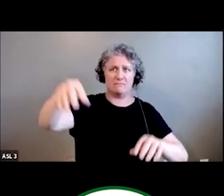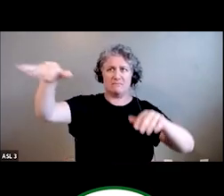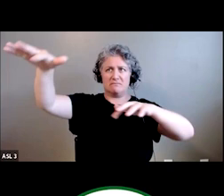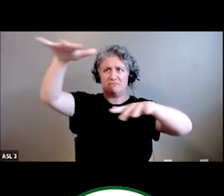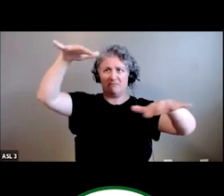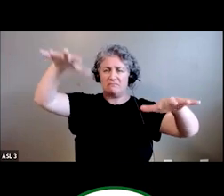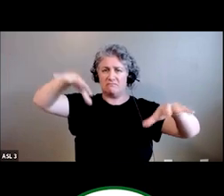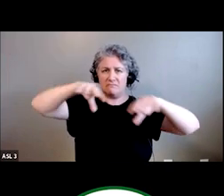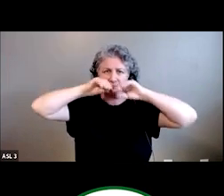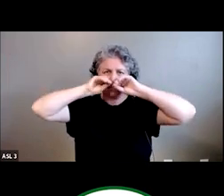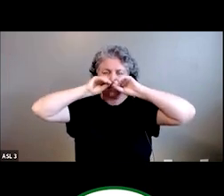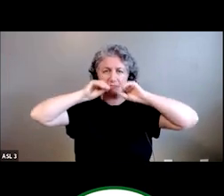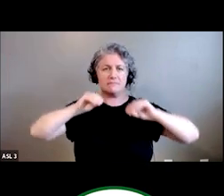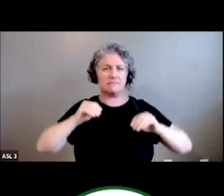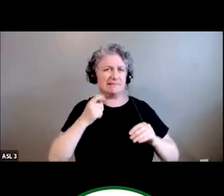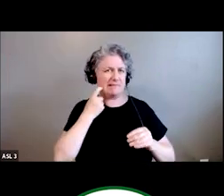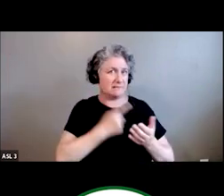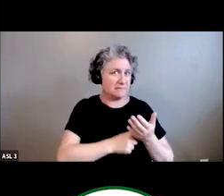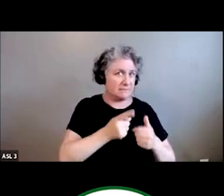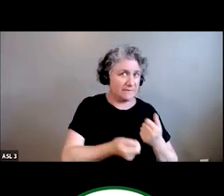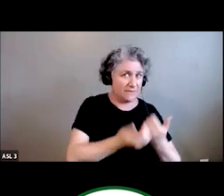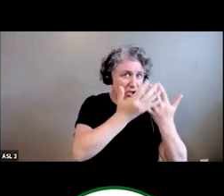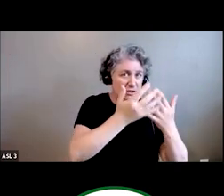just like you mentioned, Sabel, you know, these environmental impacts.